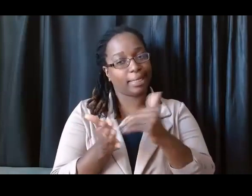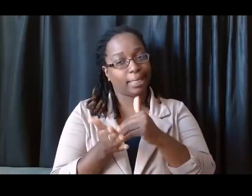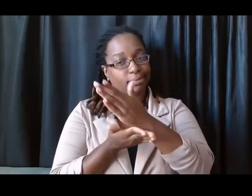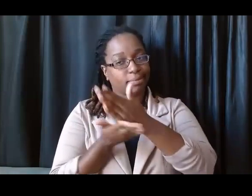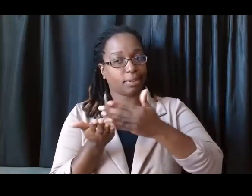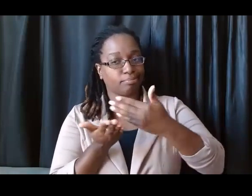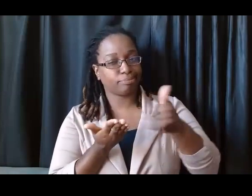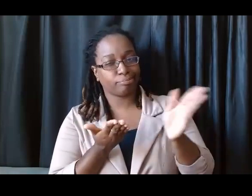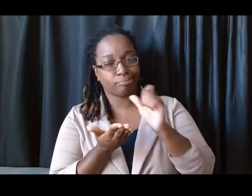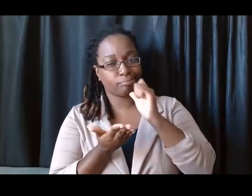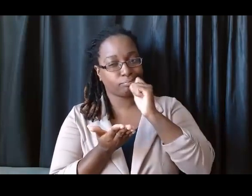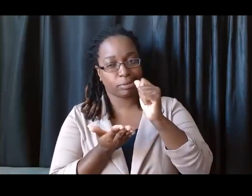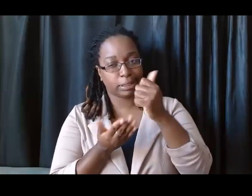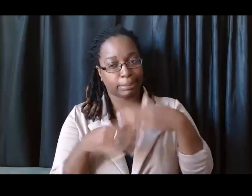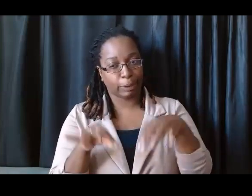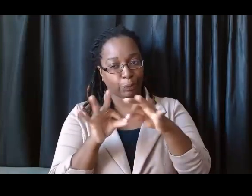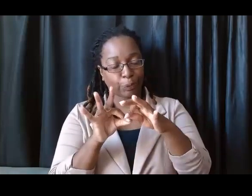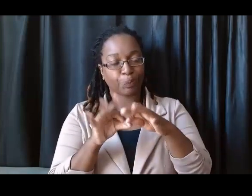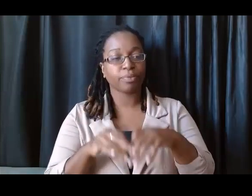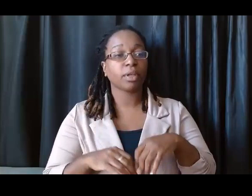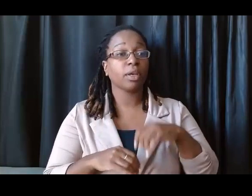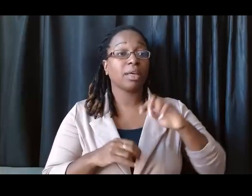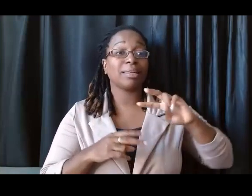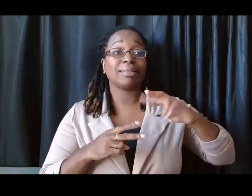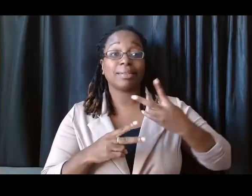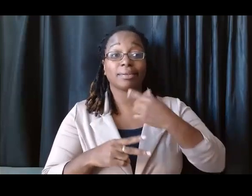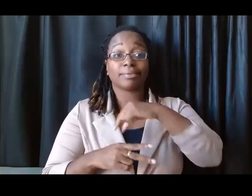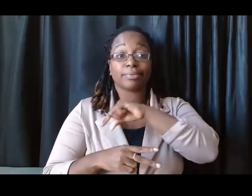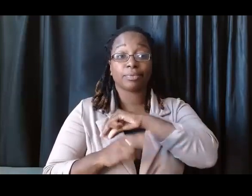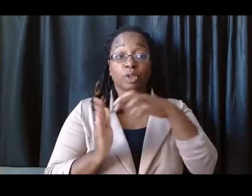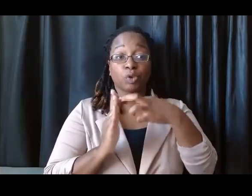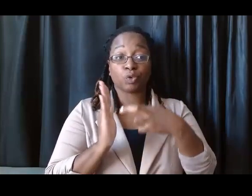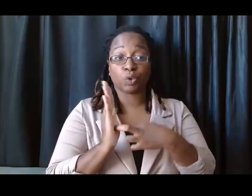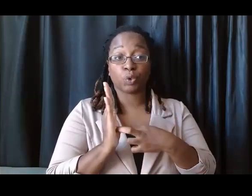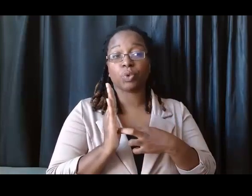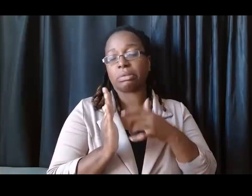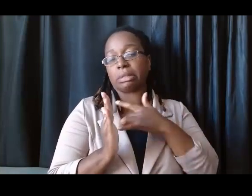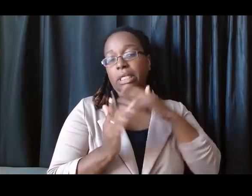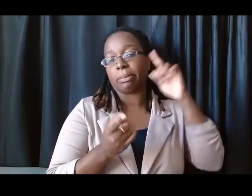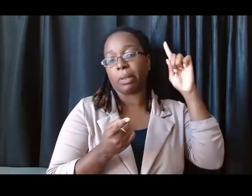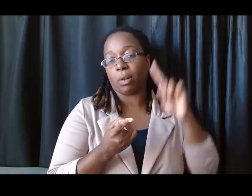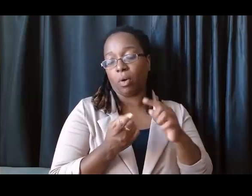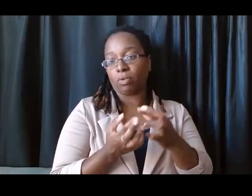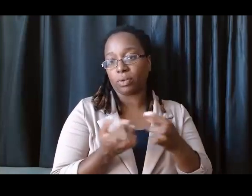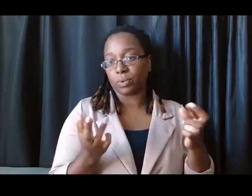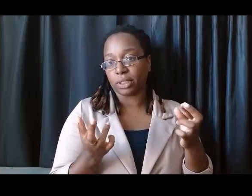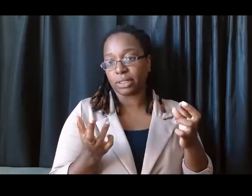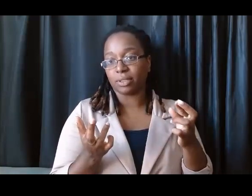And for this second eligibility rule, the low resources, the person's, the value of